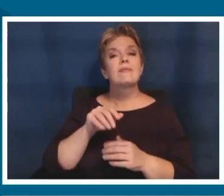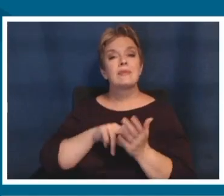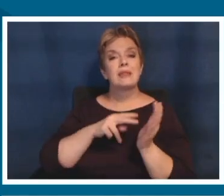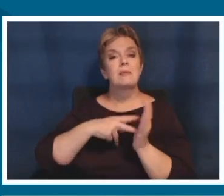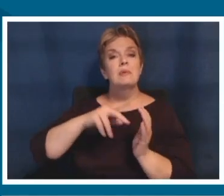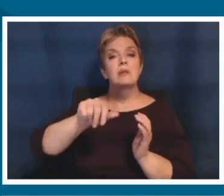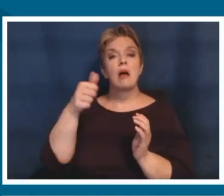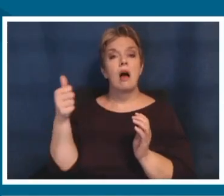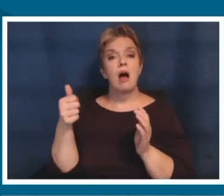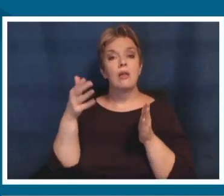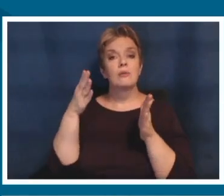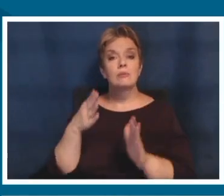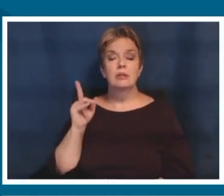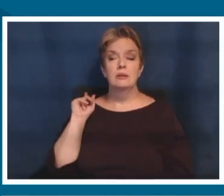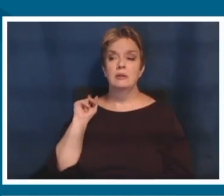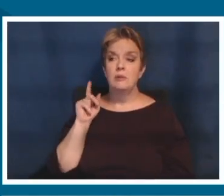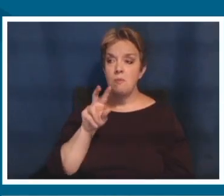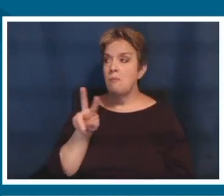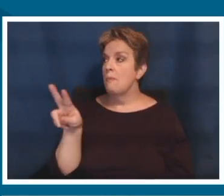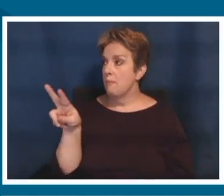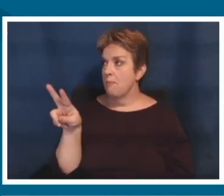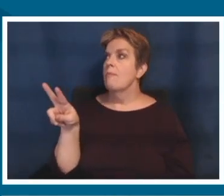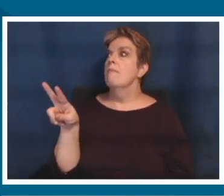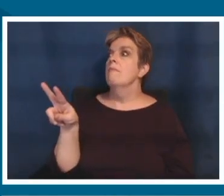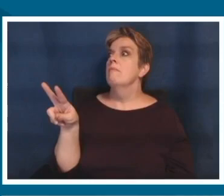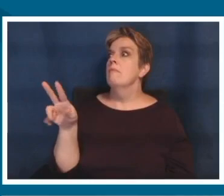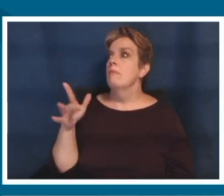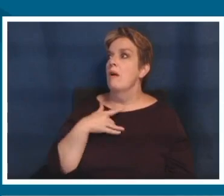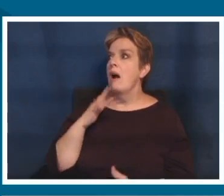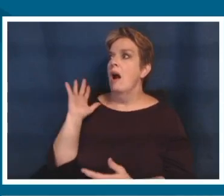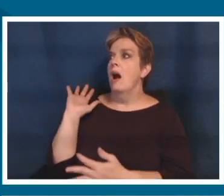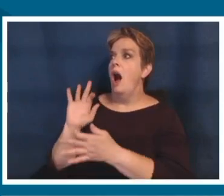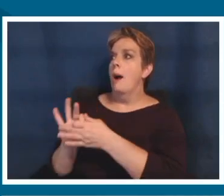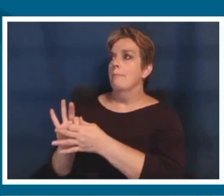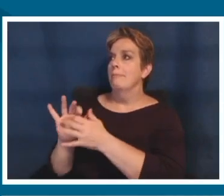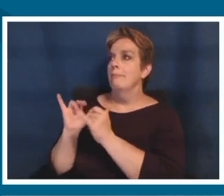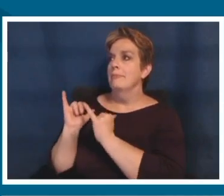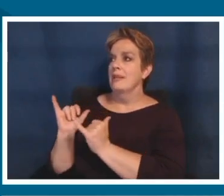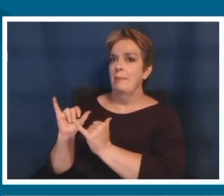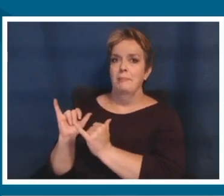sort of feel a kinship or relation with